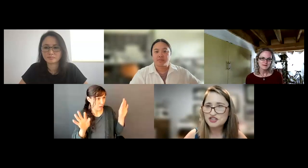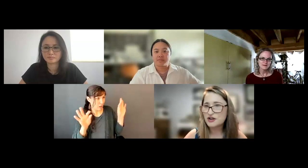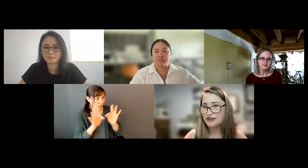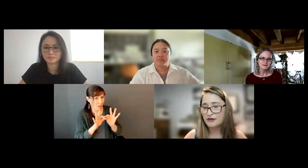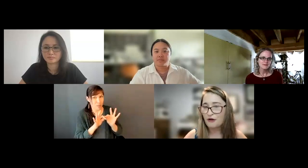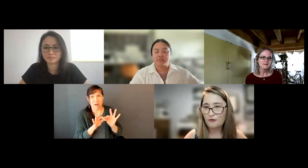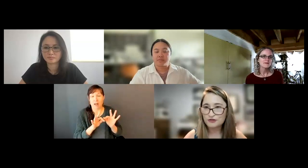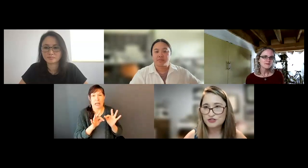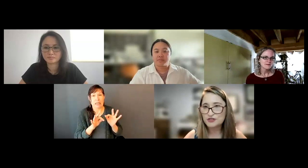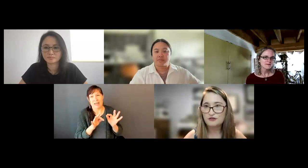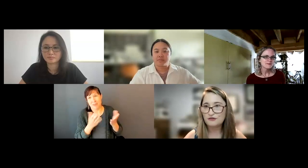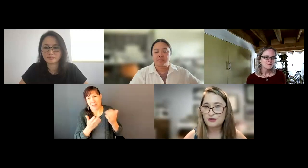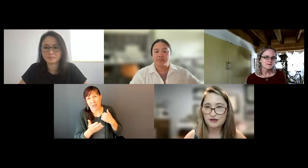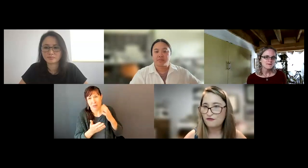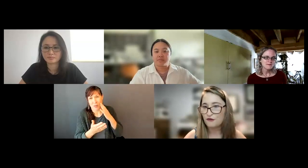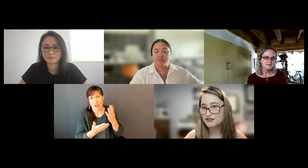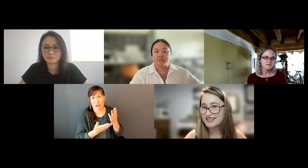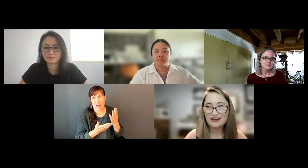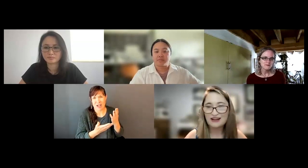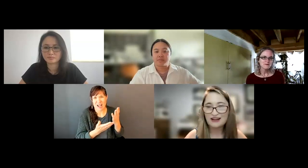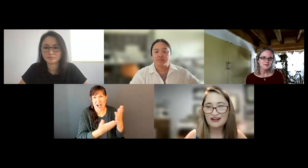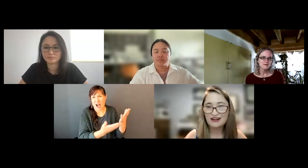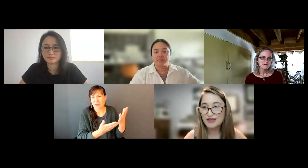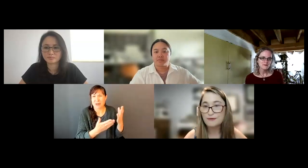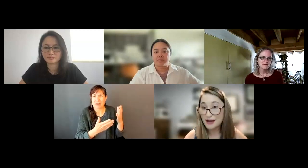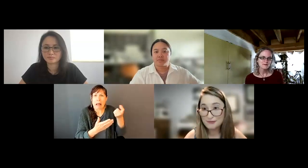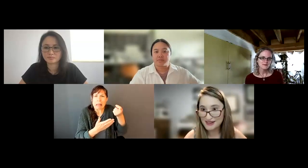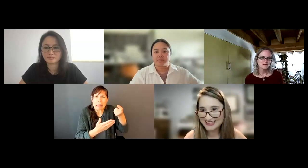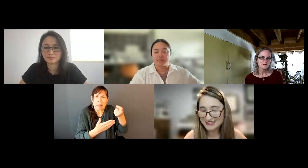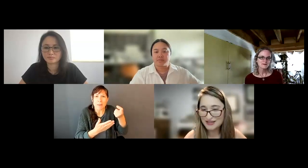But generally won't do like full scale media buy plans